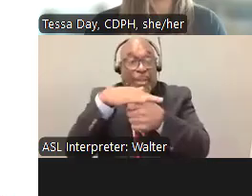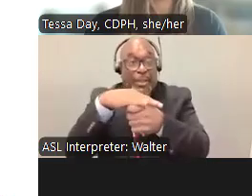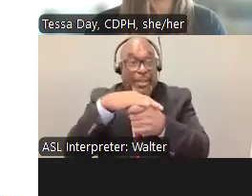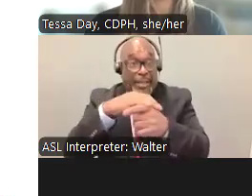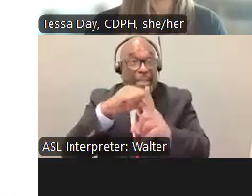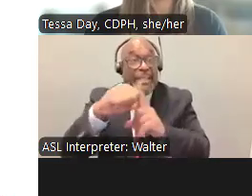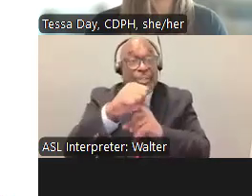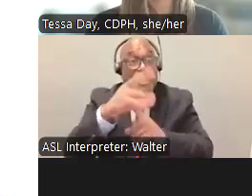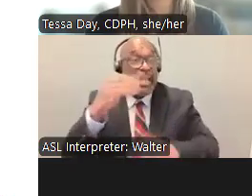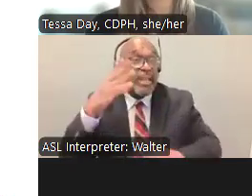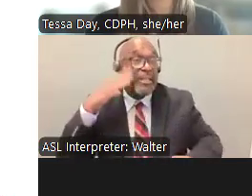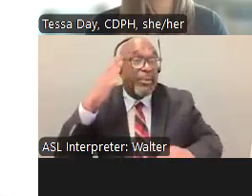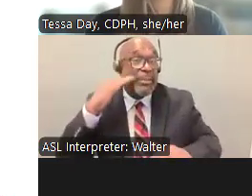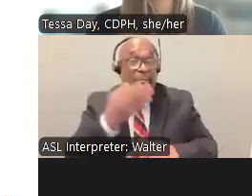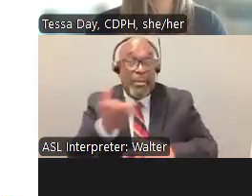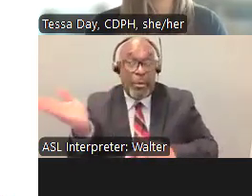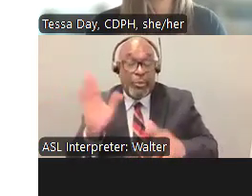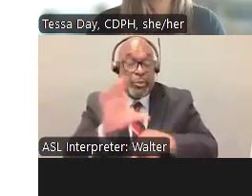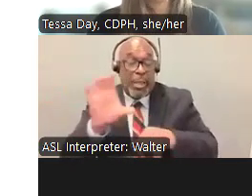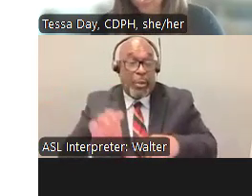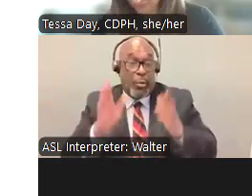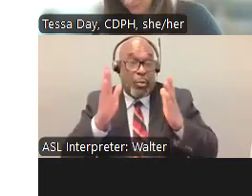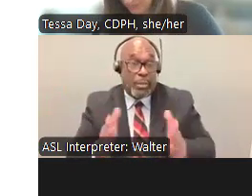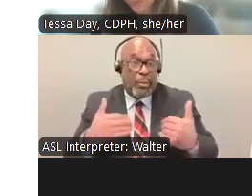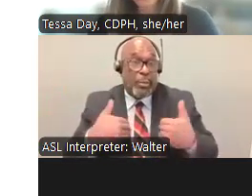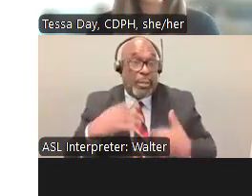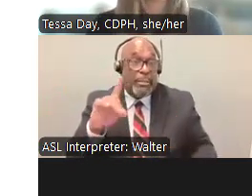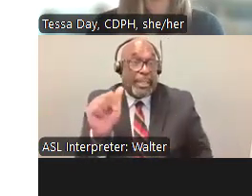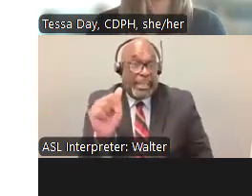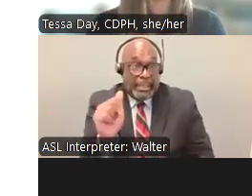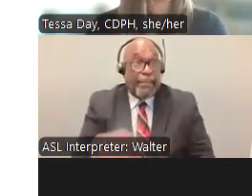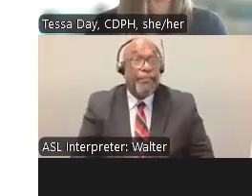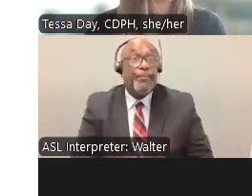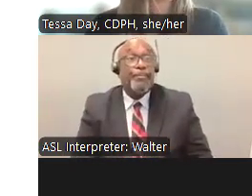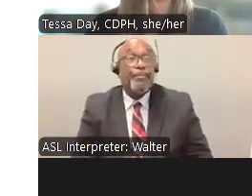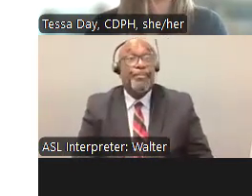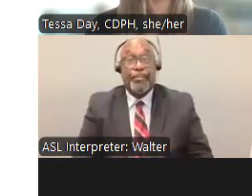13:17:57 those Chicagoans with 13:18:01 disabilities. The neighborhood